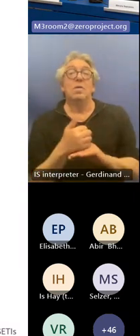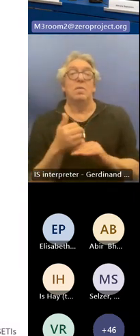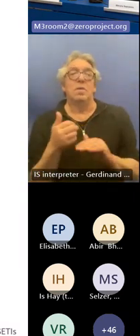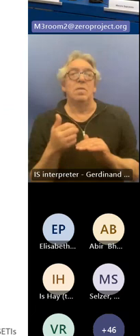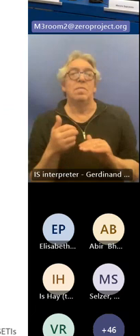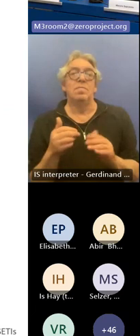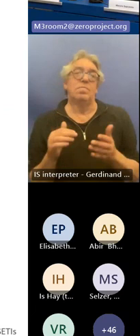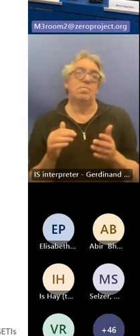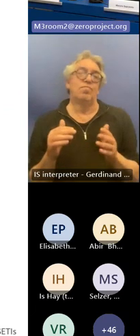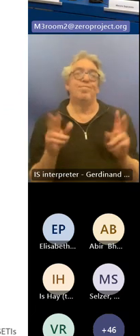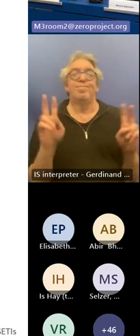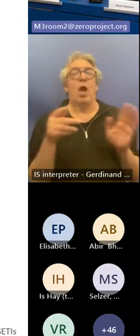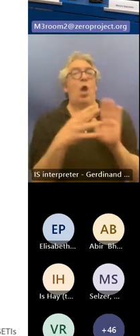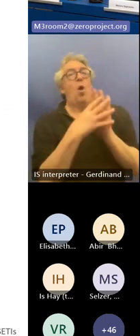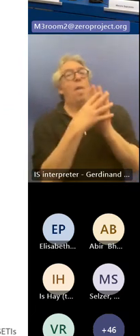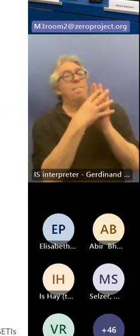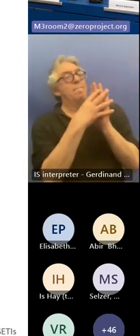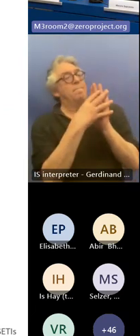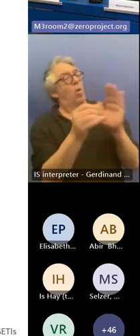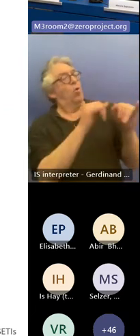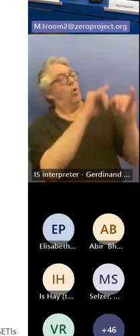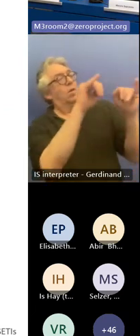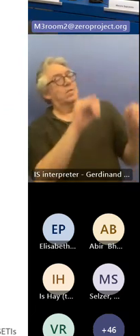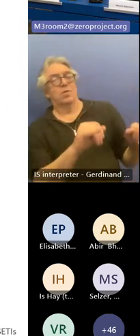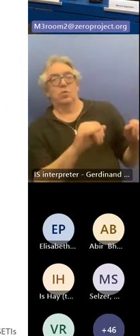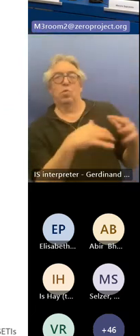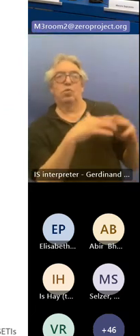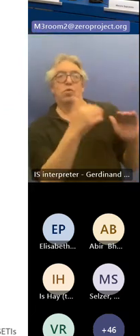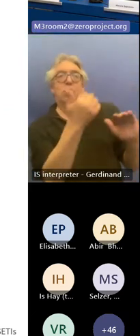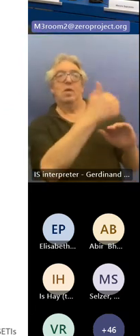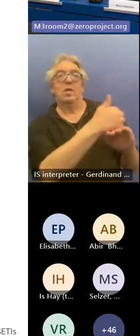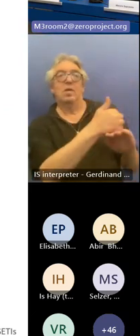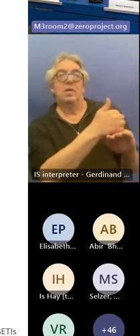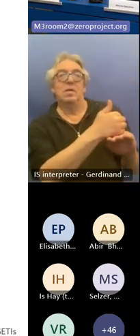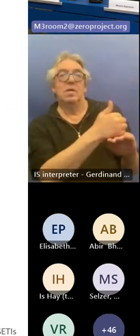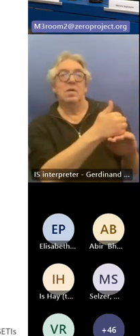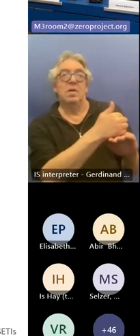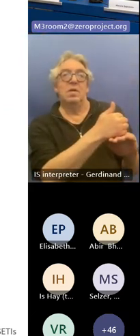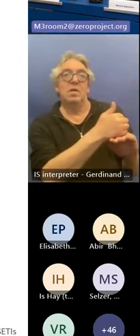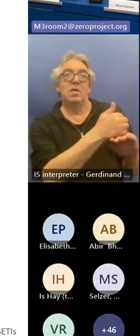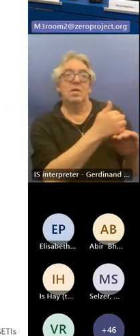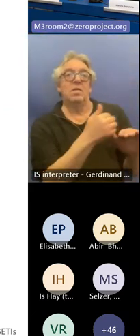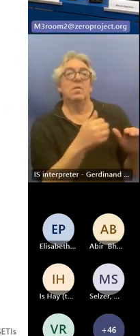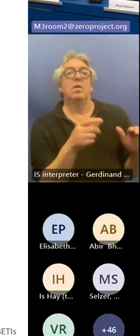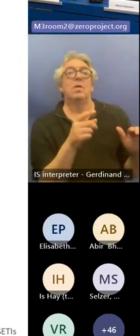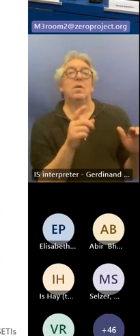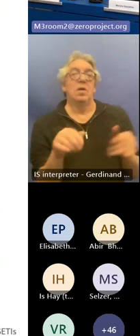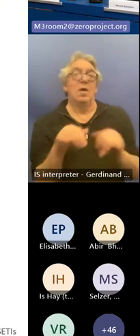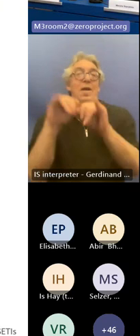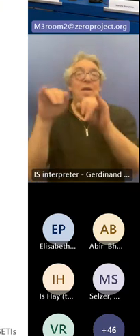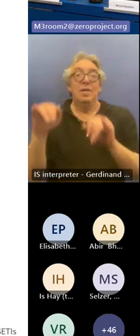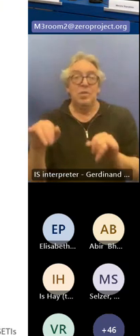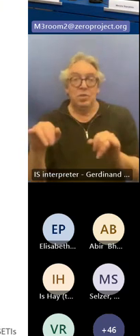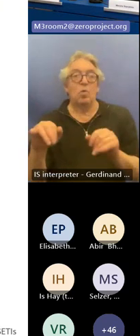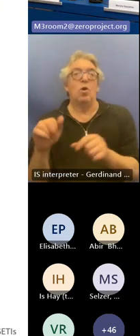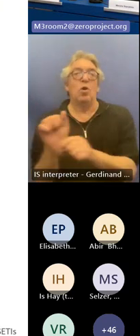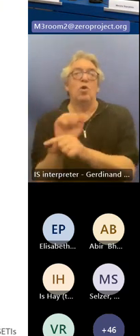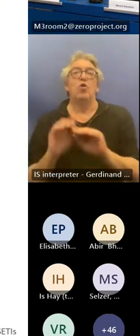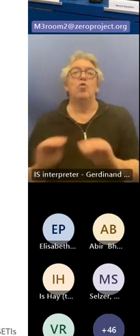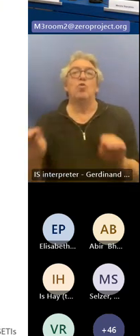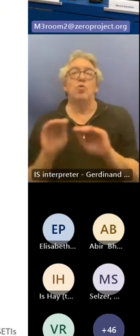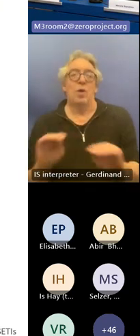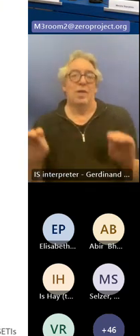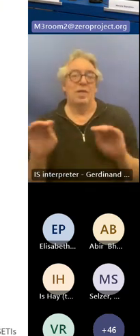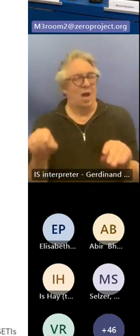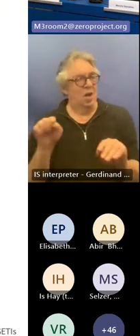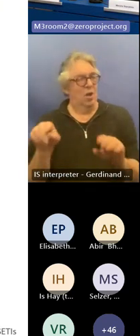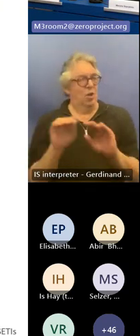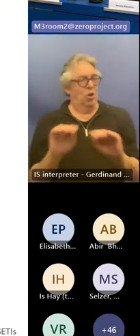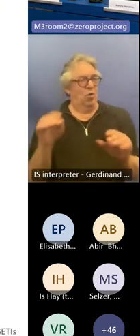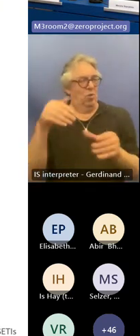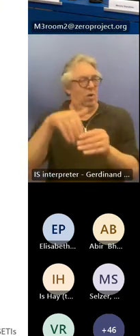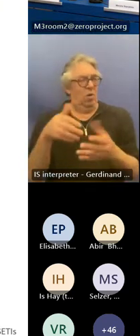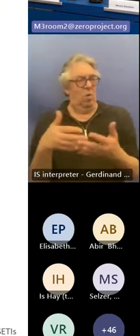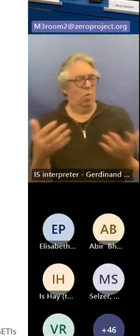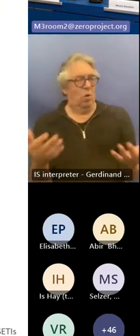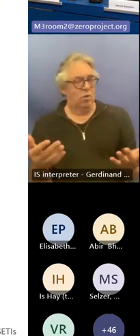there are directors, and the district there are trainers. So, curriculum is mainstreamed in the